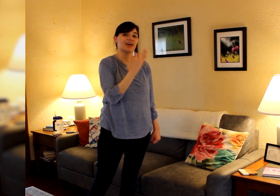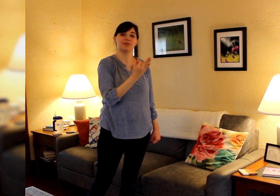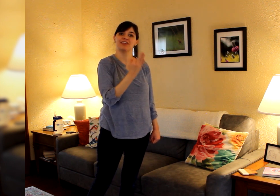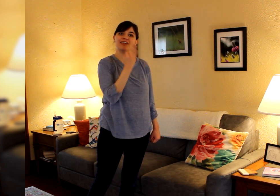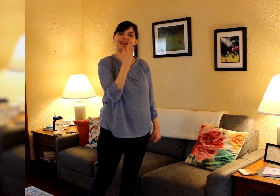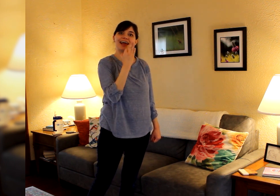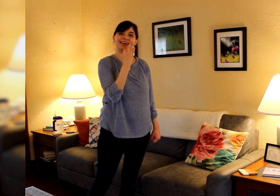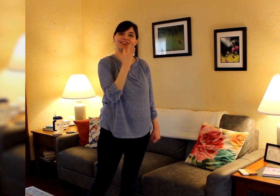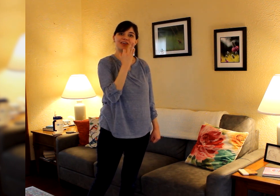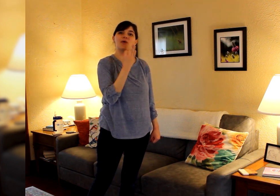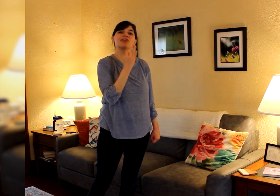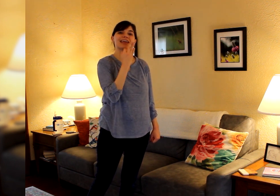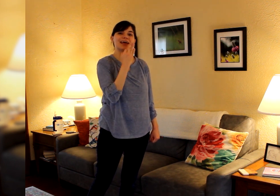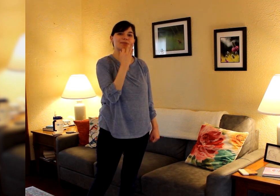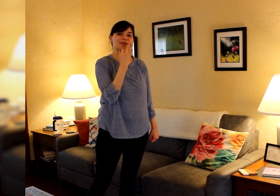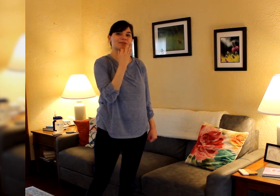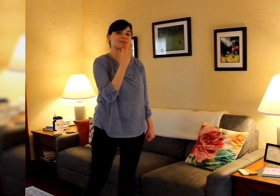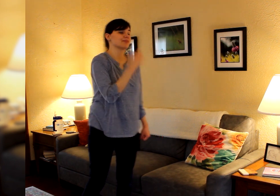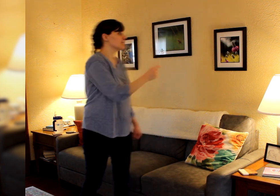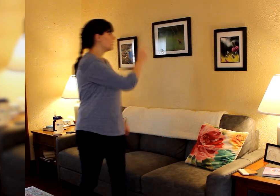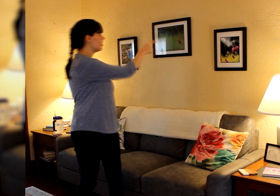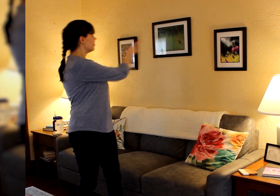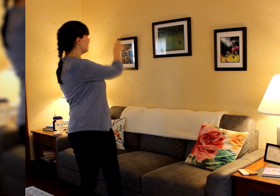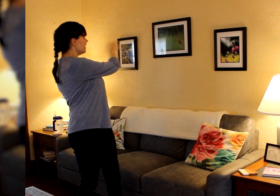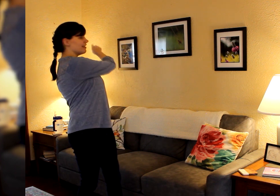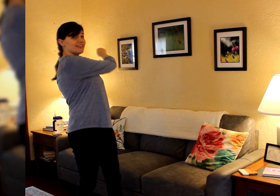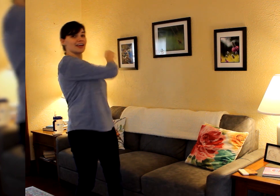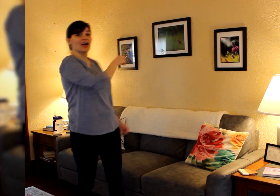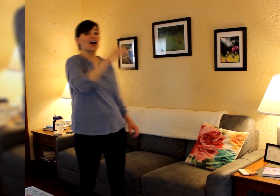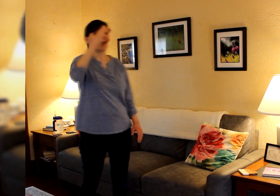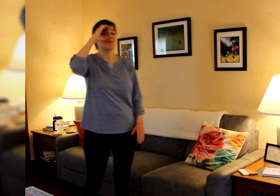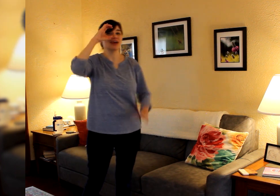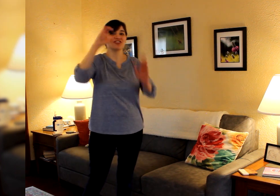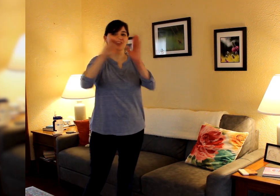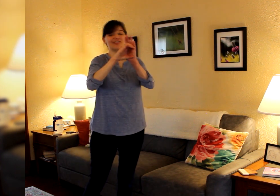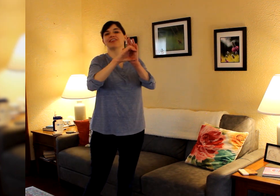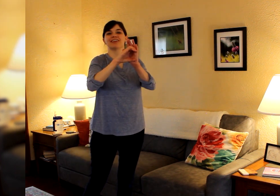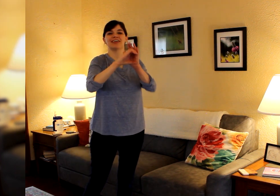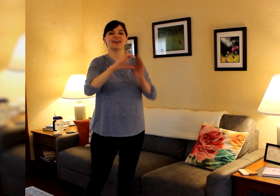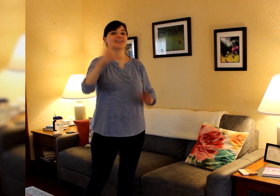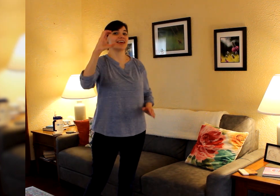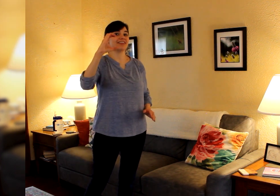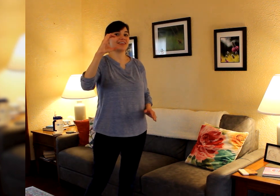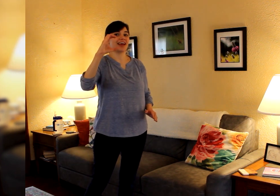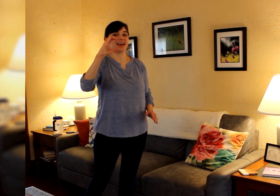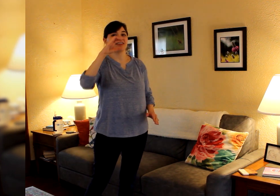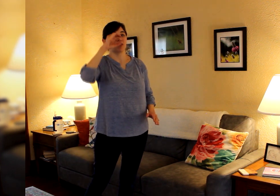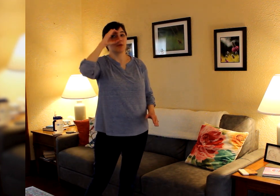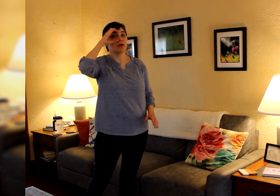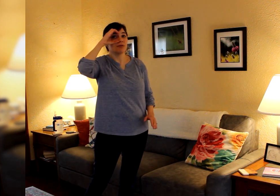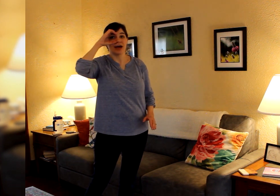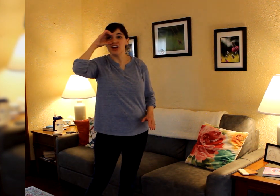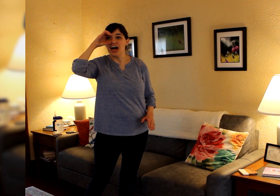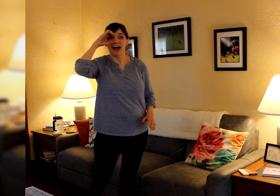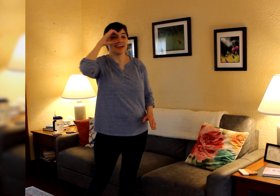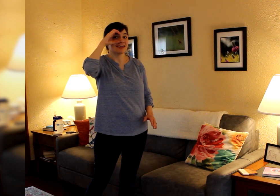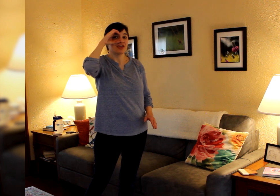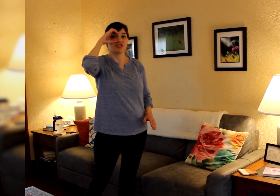times: light or lamp. These are pictures, take a C-hand, put it by your eye to